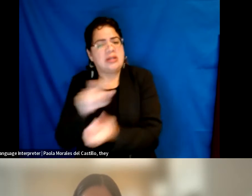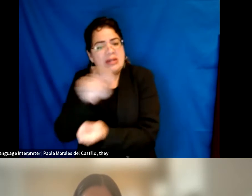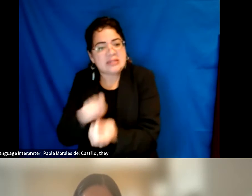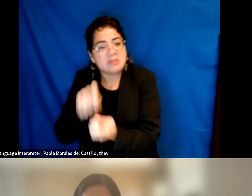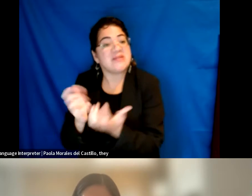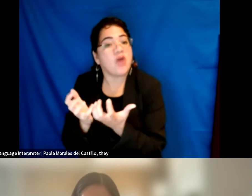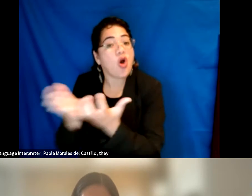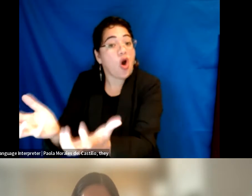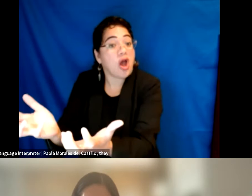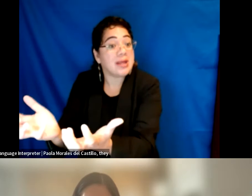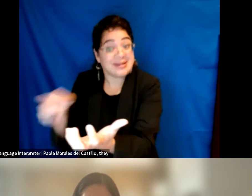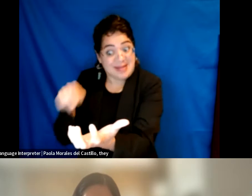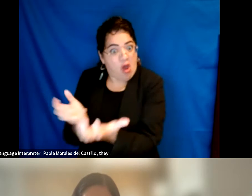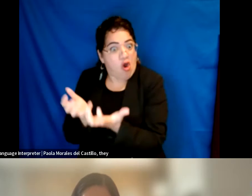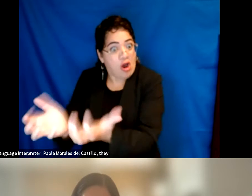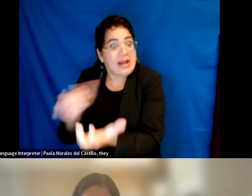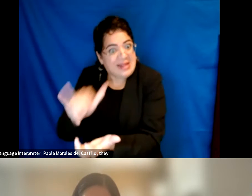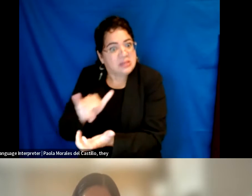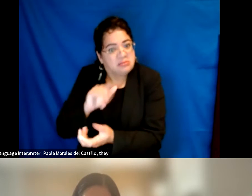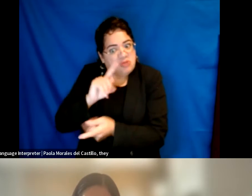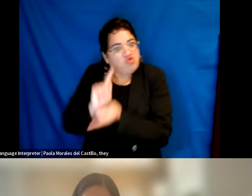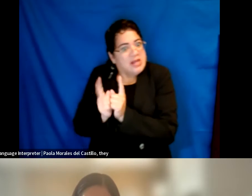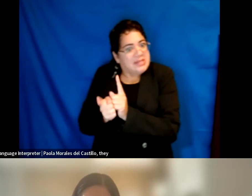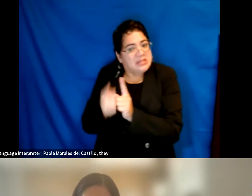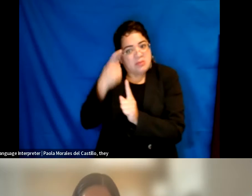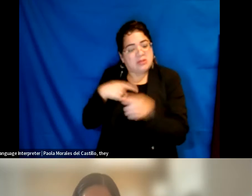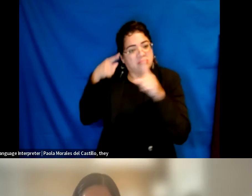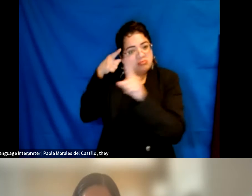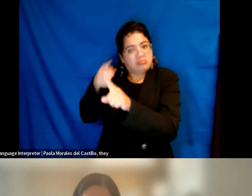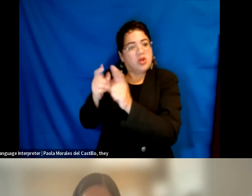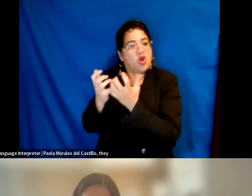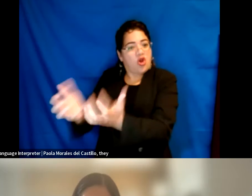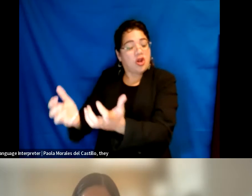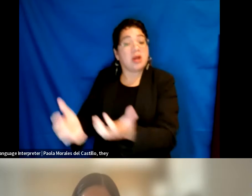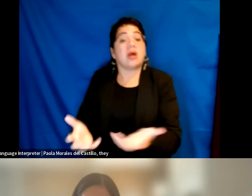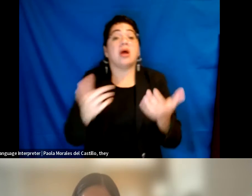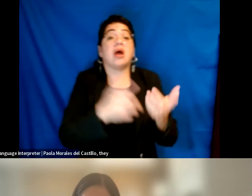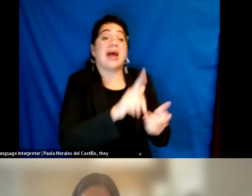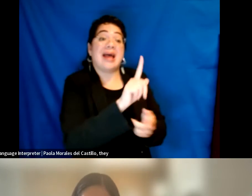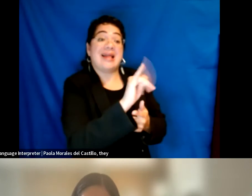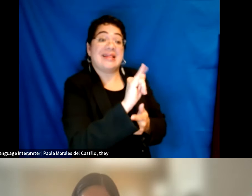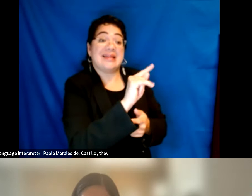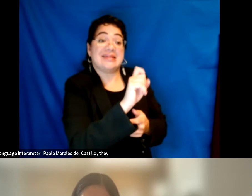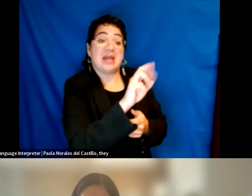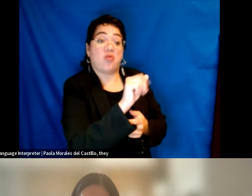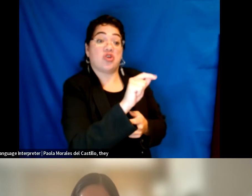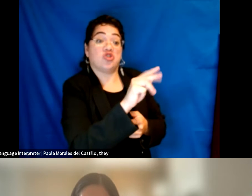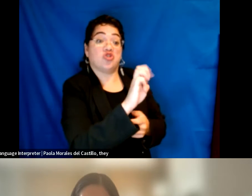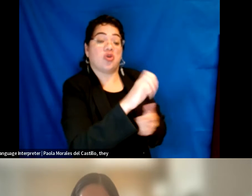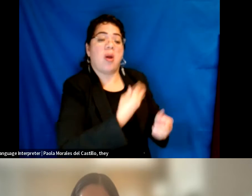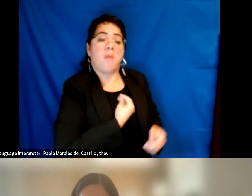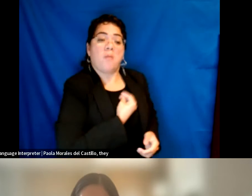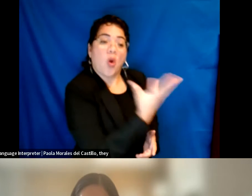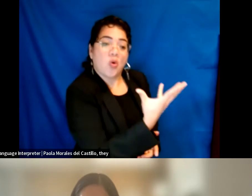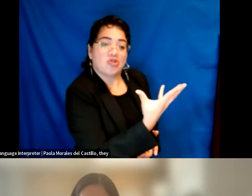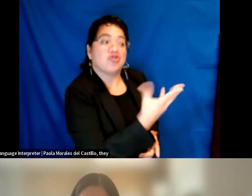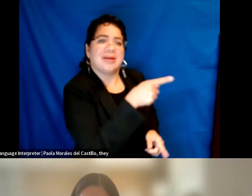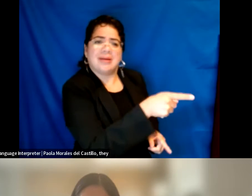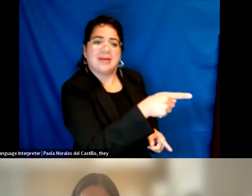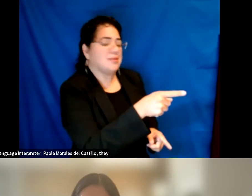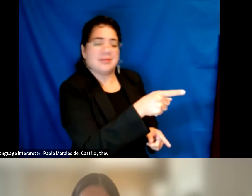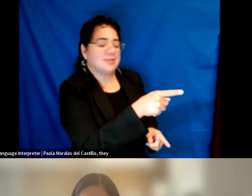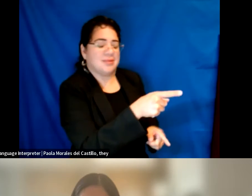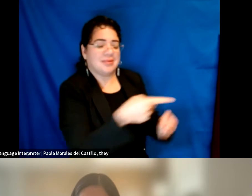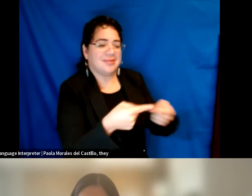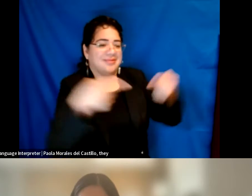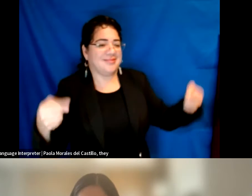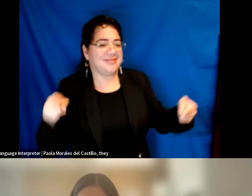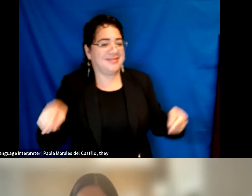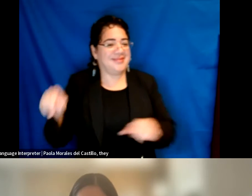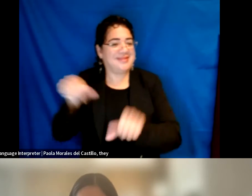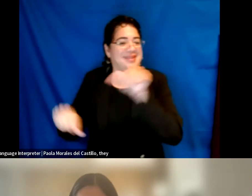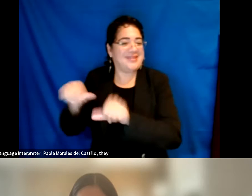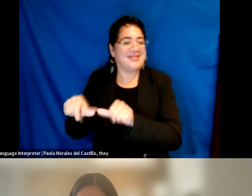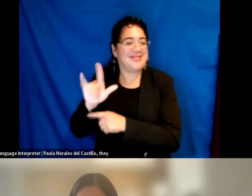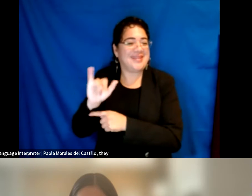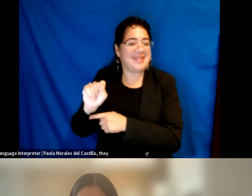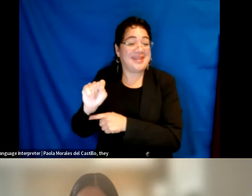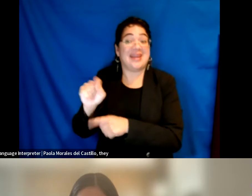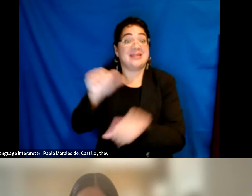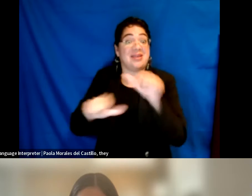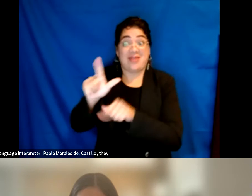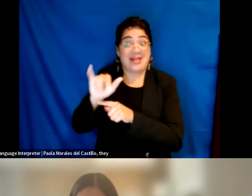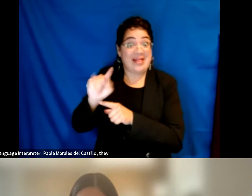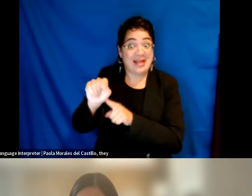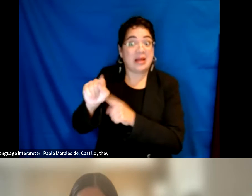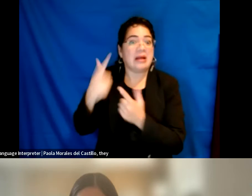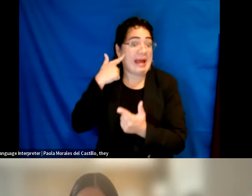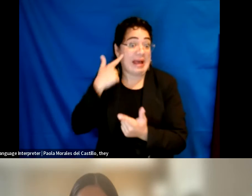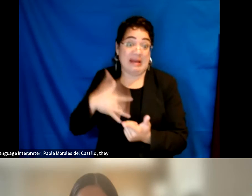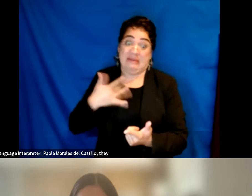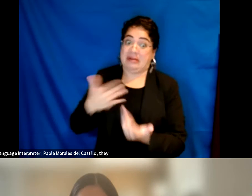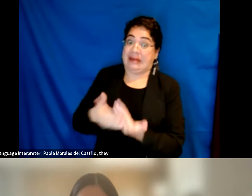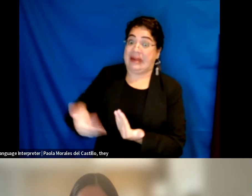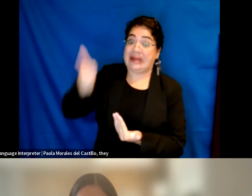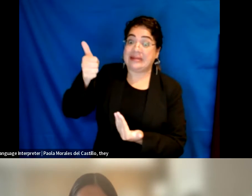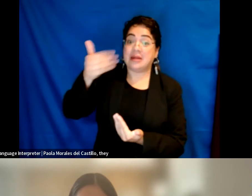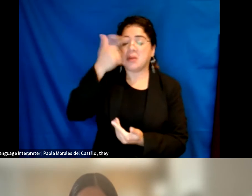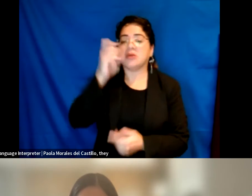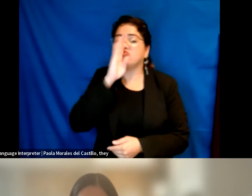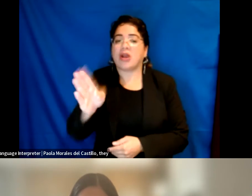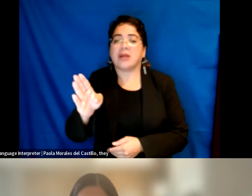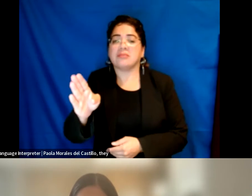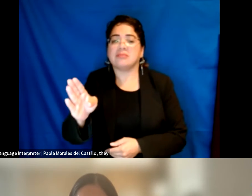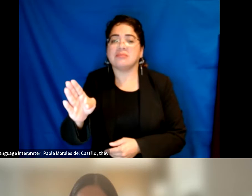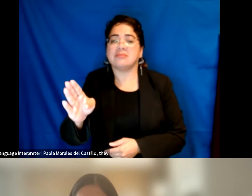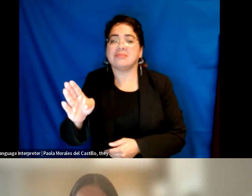Rebecca Tarvin (she/her): erez agmoni um In In the literature, you know, translating poetry is very different from translating scientific literature, and in a way, translating scientific literature is actually easier because it's more literal and one hundred and fifty,